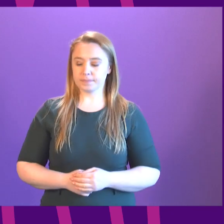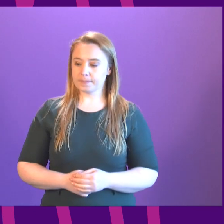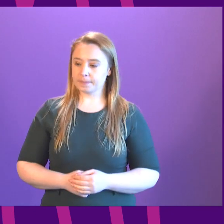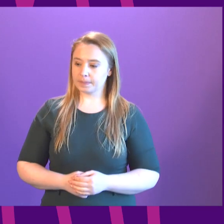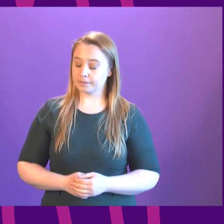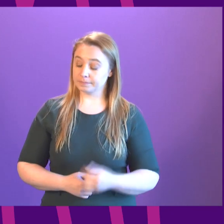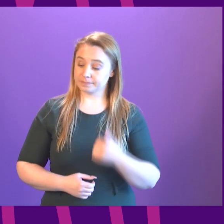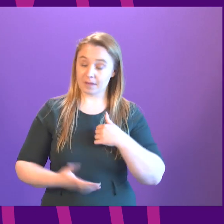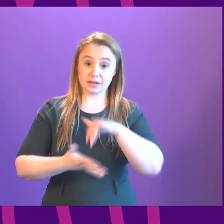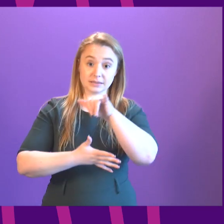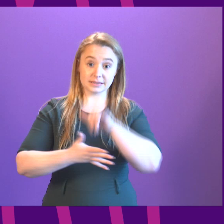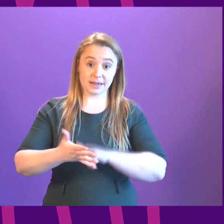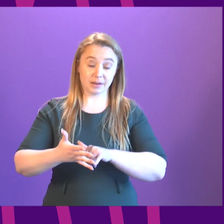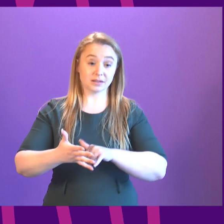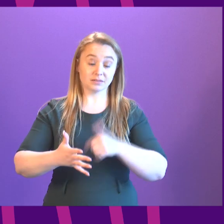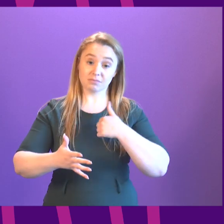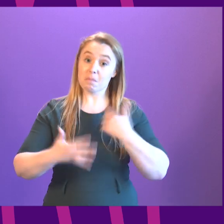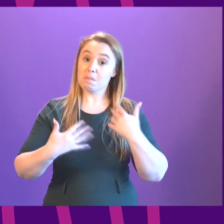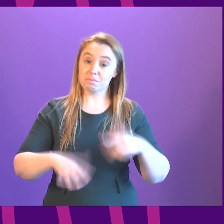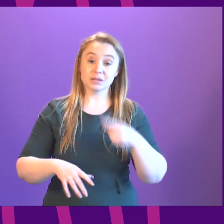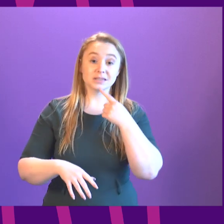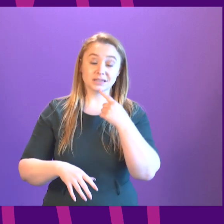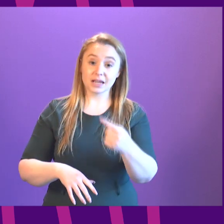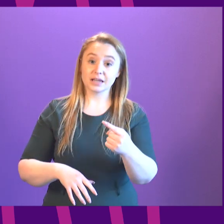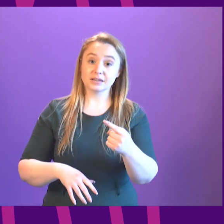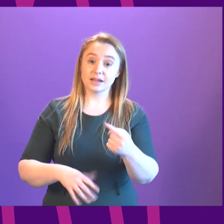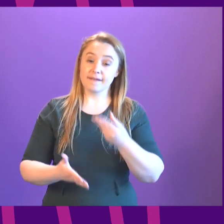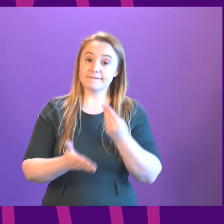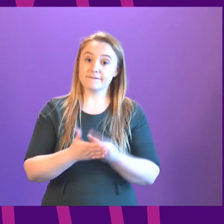have said since then in response to questions, the Cabinet Secretary for Finance is urgently